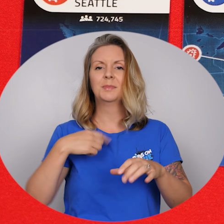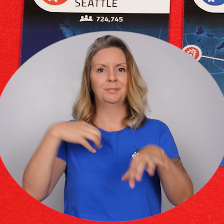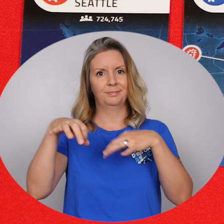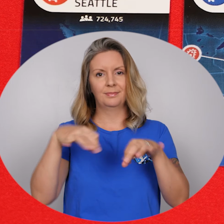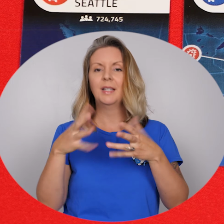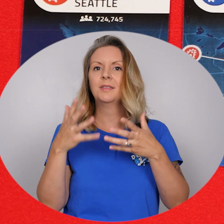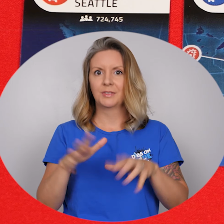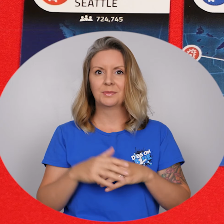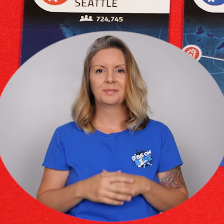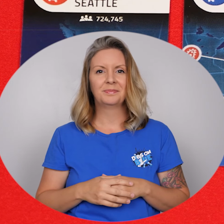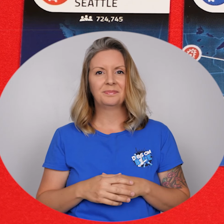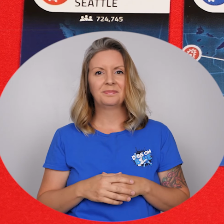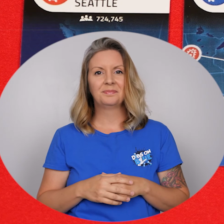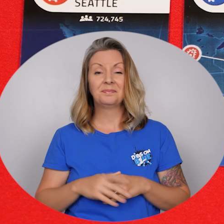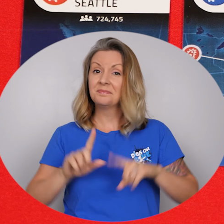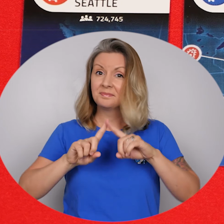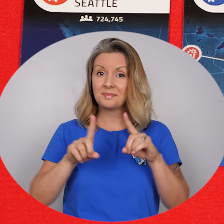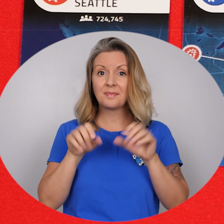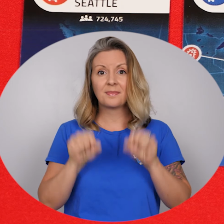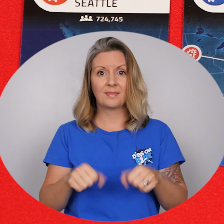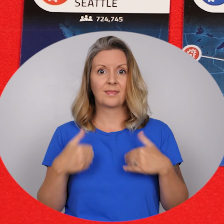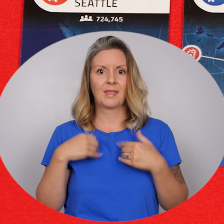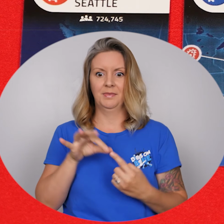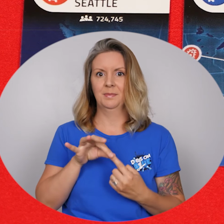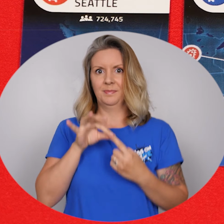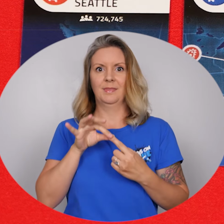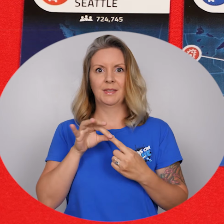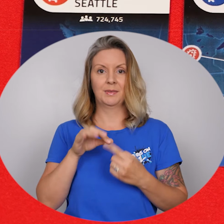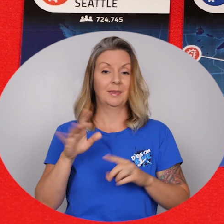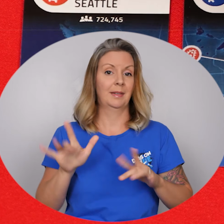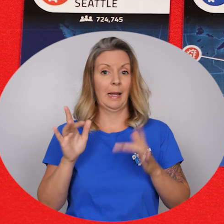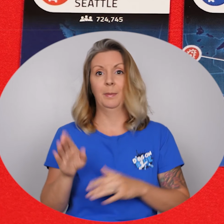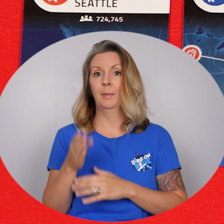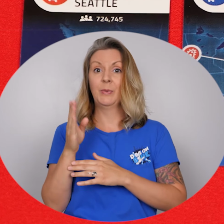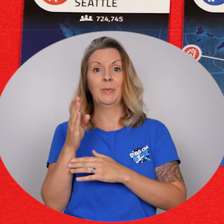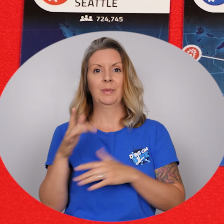the different types of actions. However, players may also have these special light-blue colored